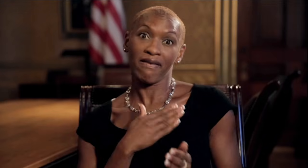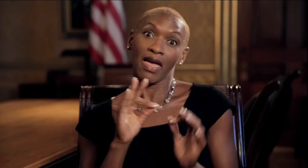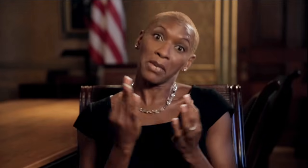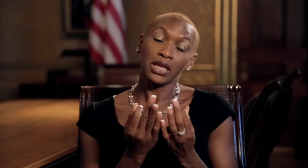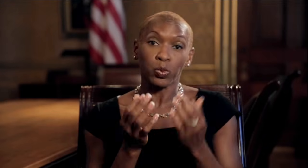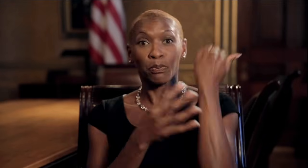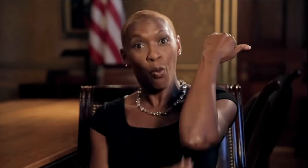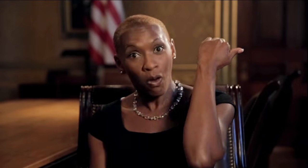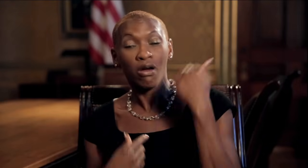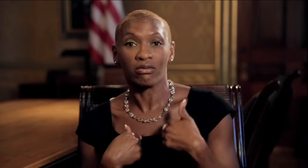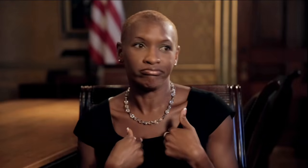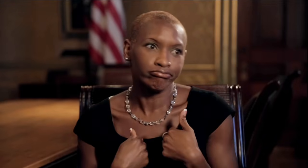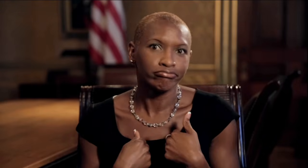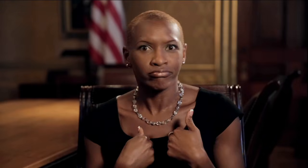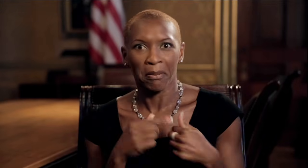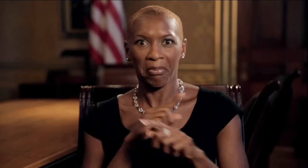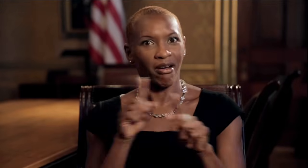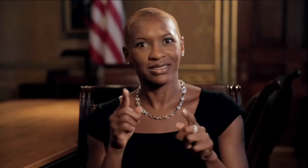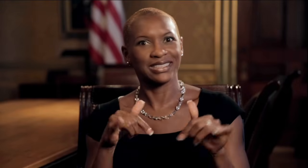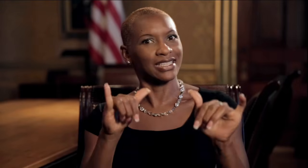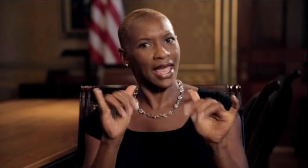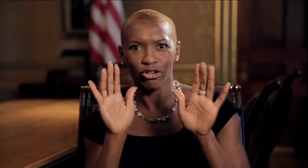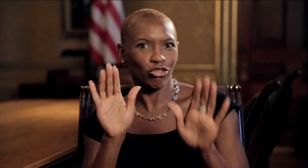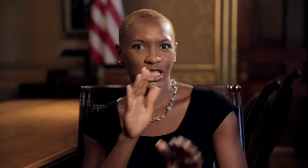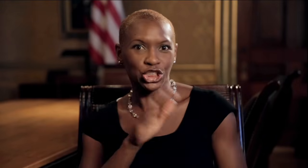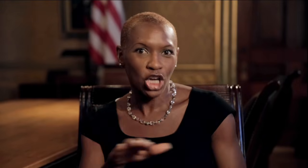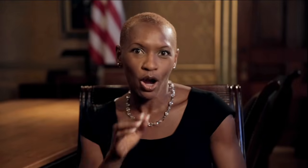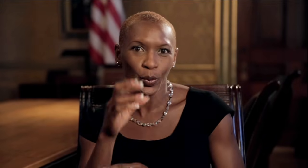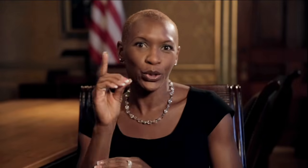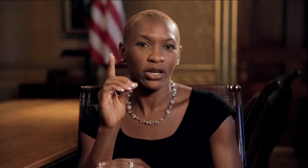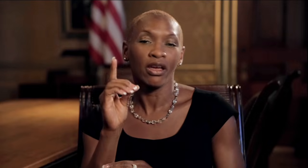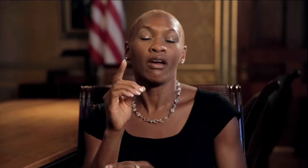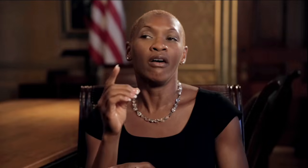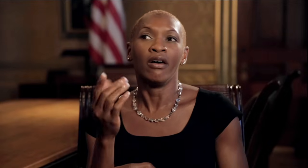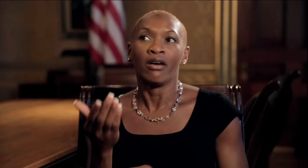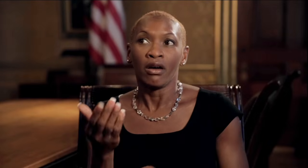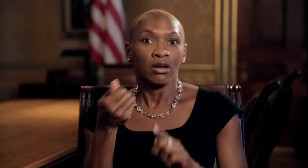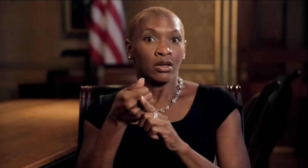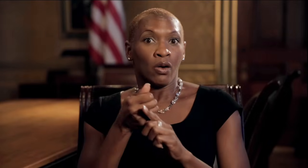My family was poor, but I still had a great childhood.